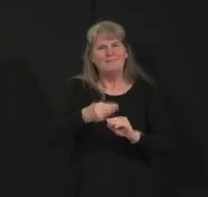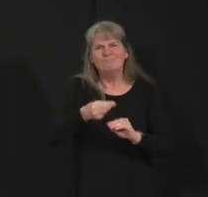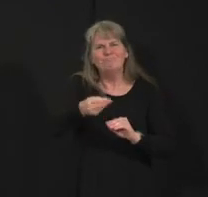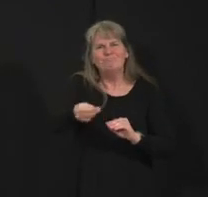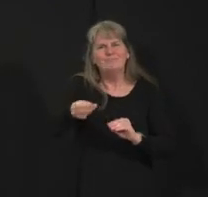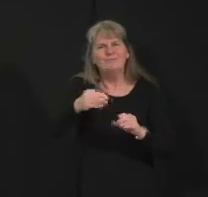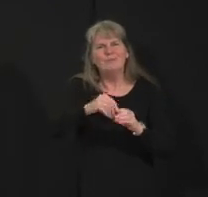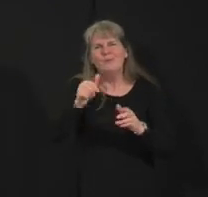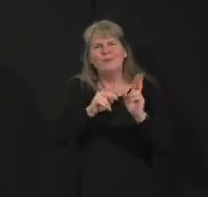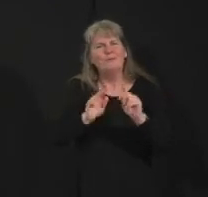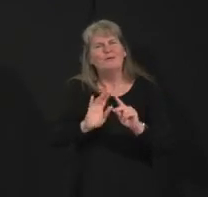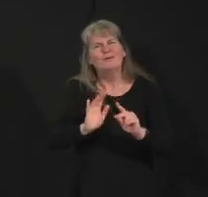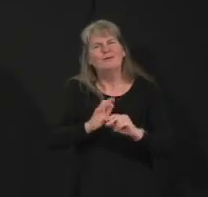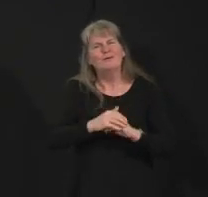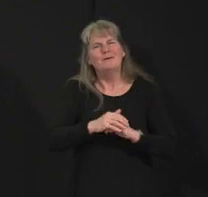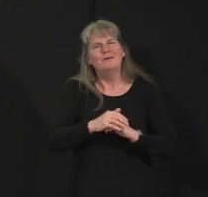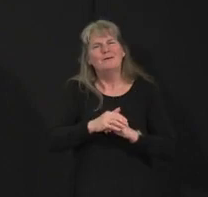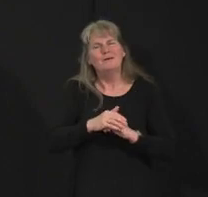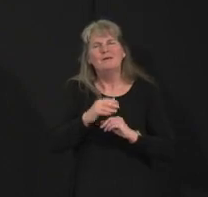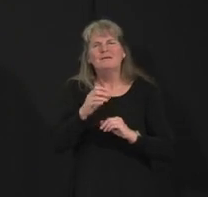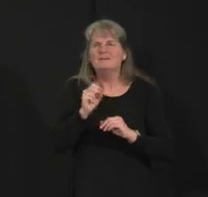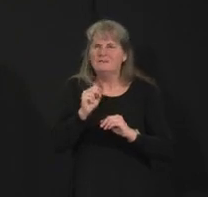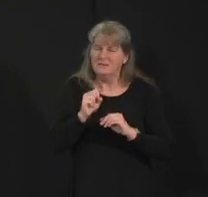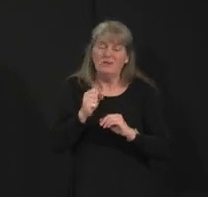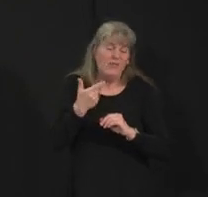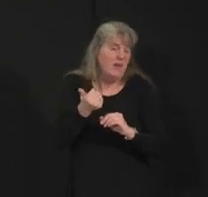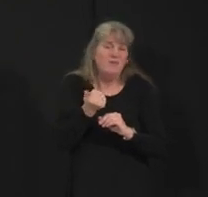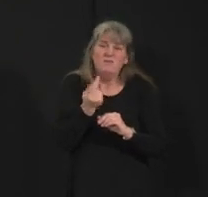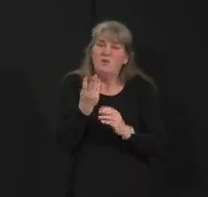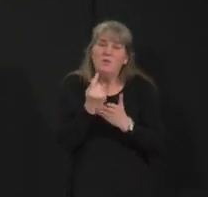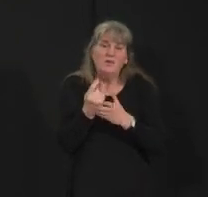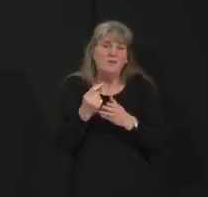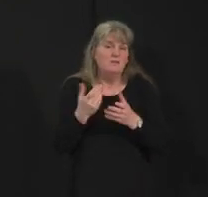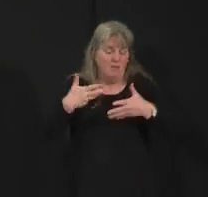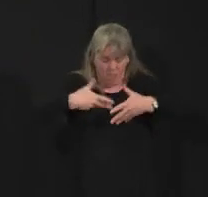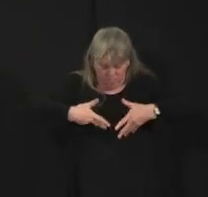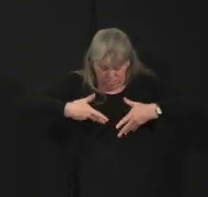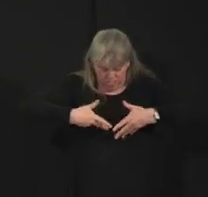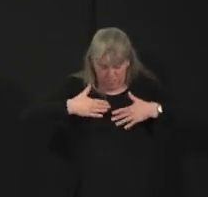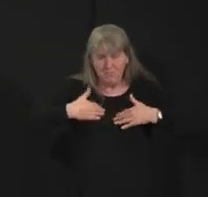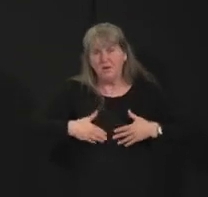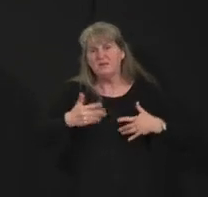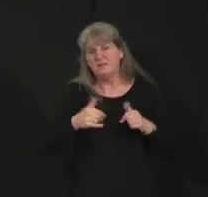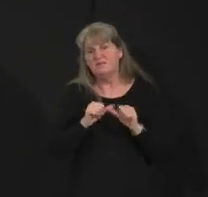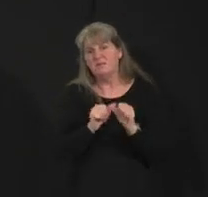virus and that can actually persist for several weeks.